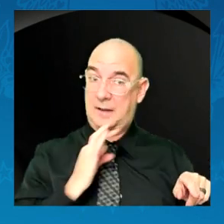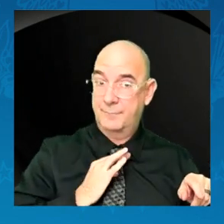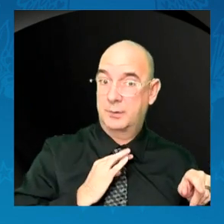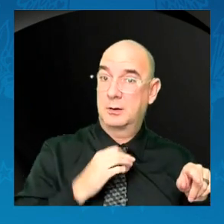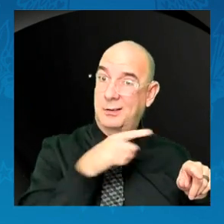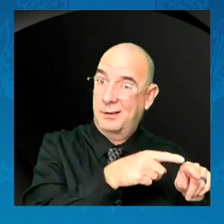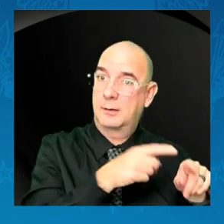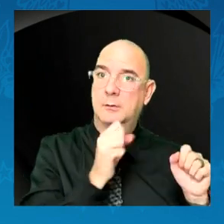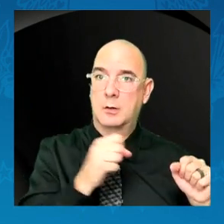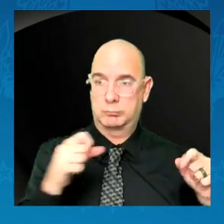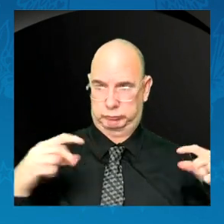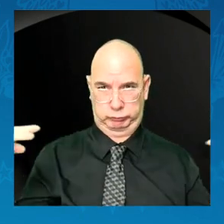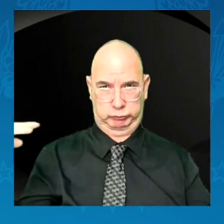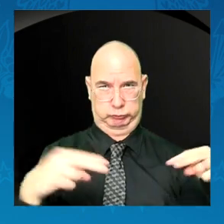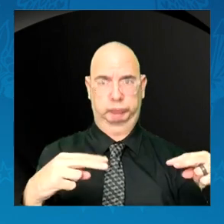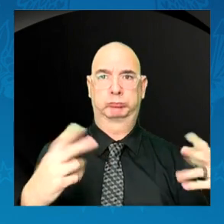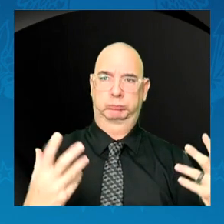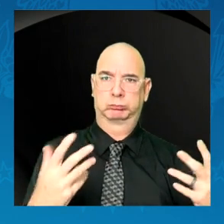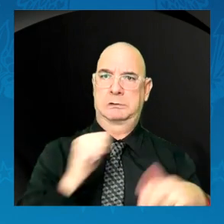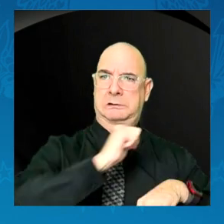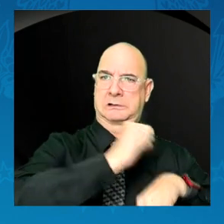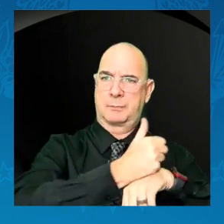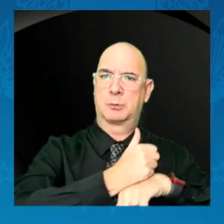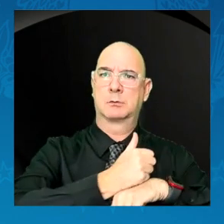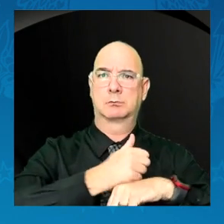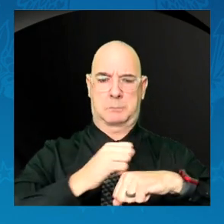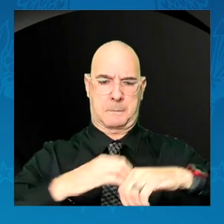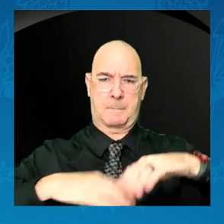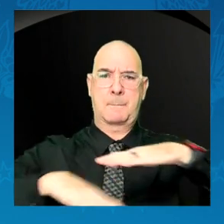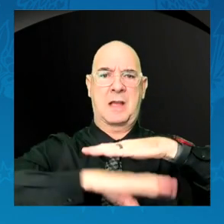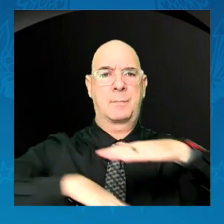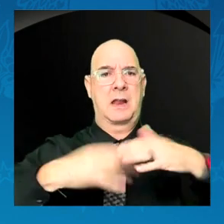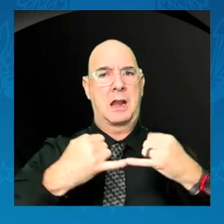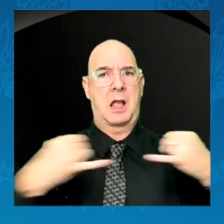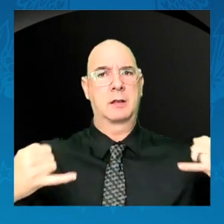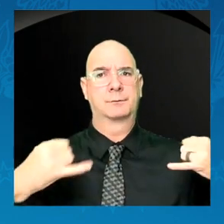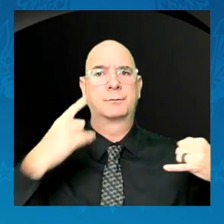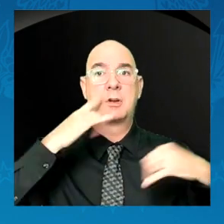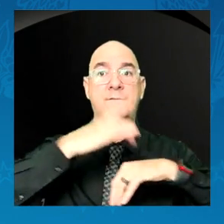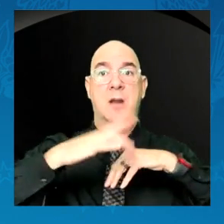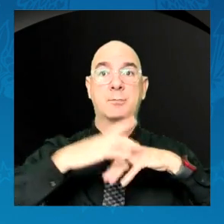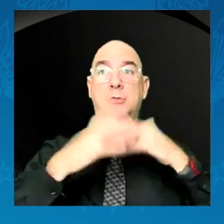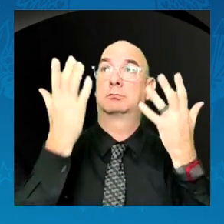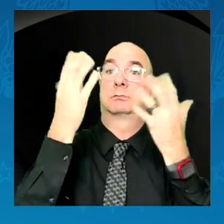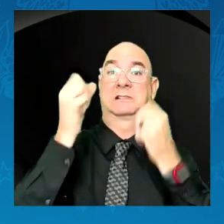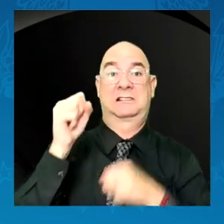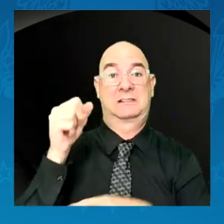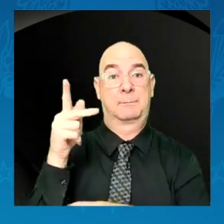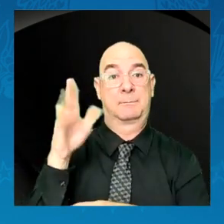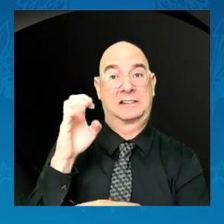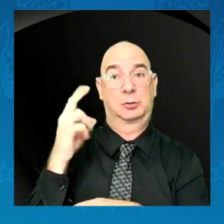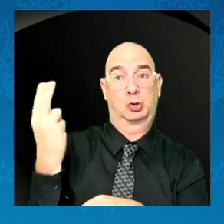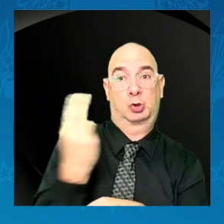of available space data and decision making tools that are needed to tackle the climate crisis